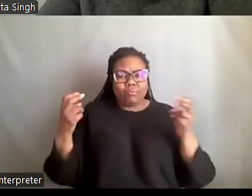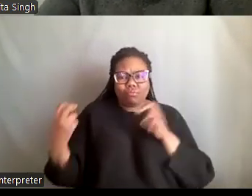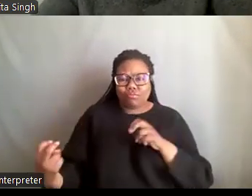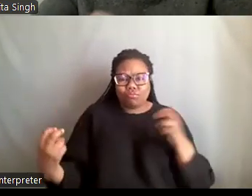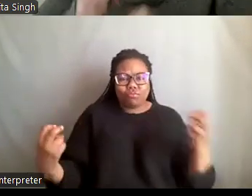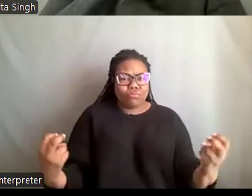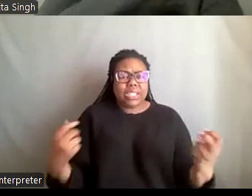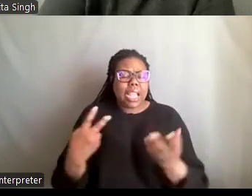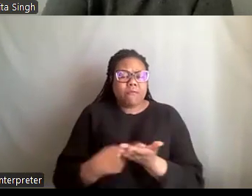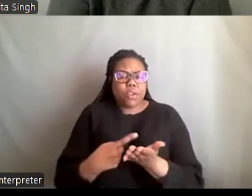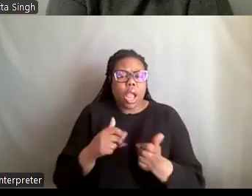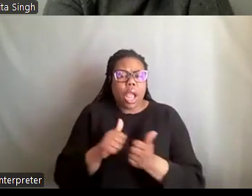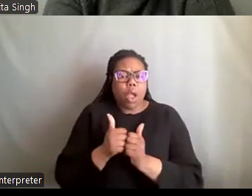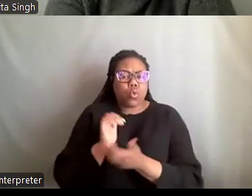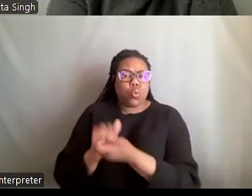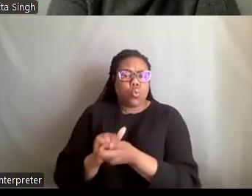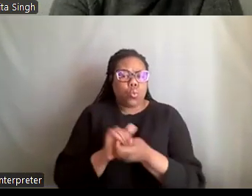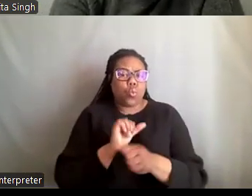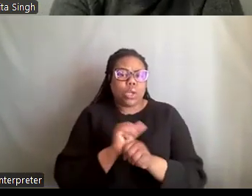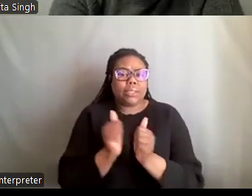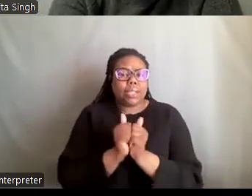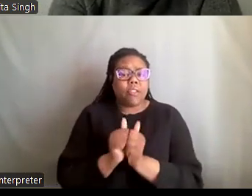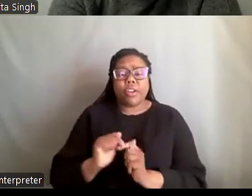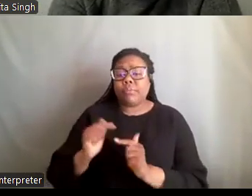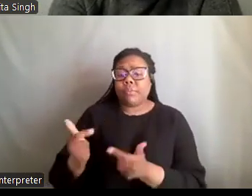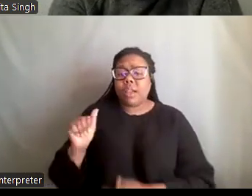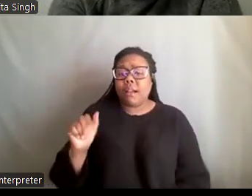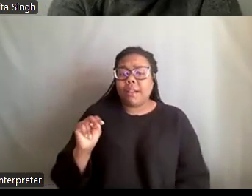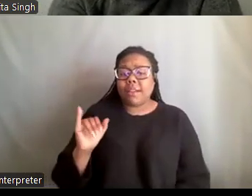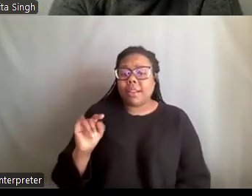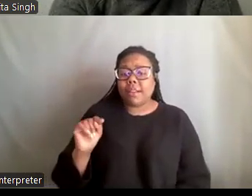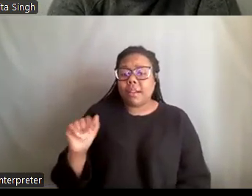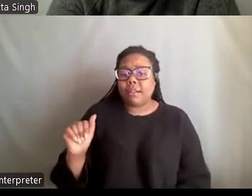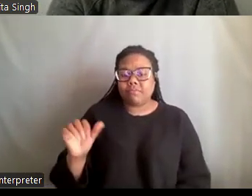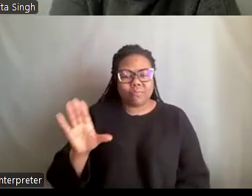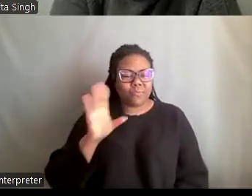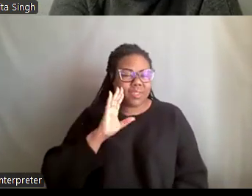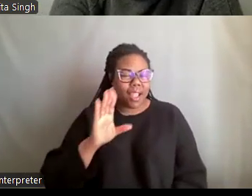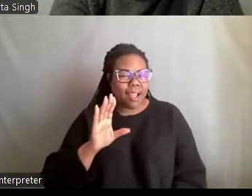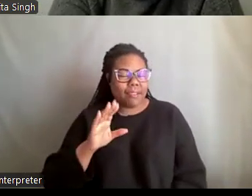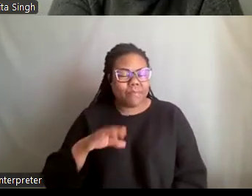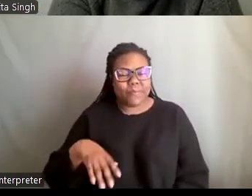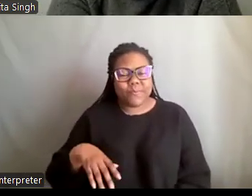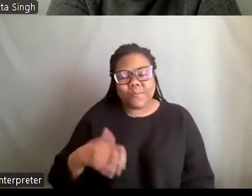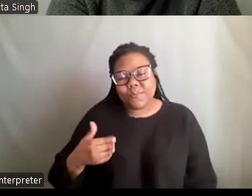make a call and we're going to sit down and talk about how we could be working together. Sometimes something as simple as that can really make a difference. Anita, go ahead.